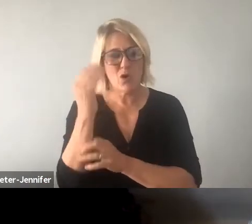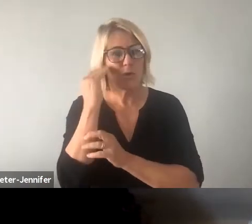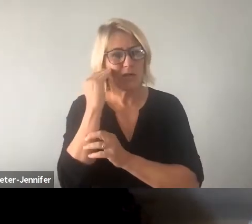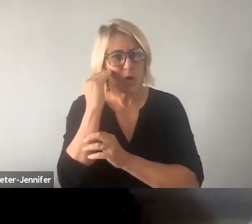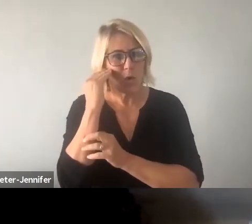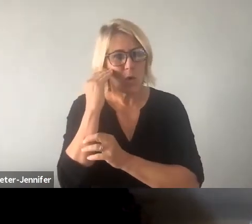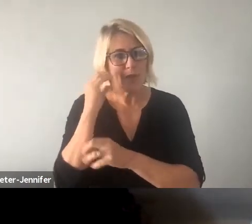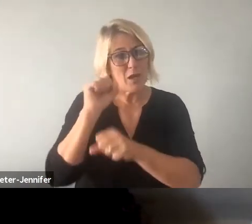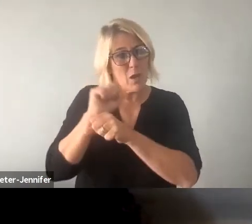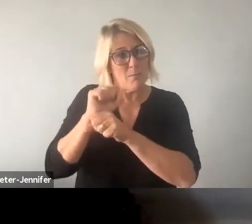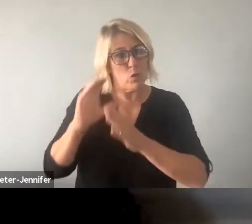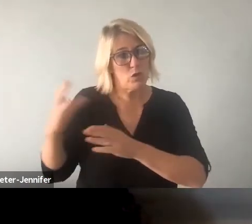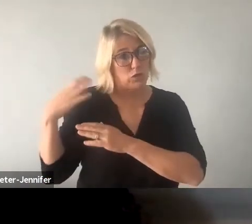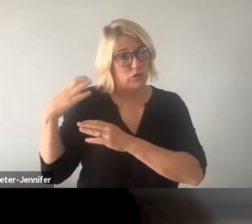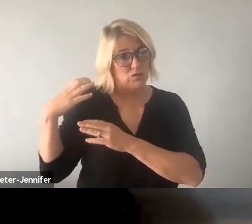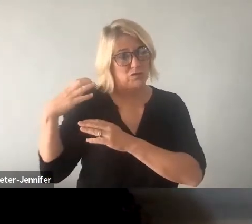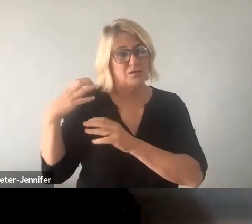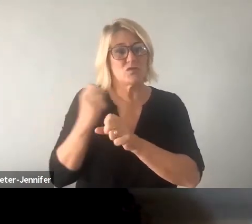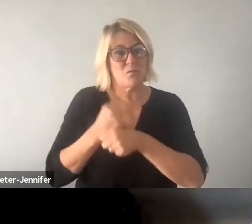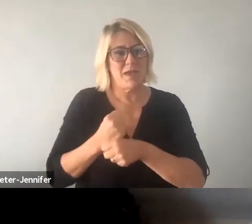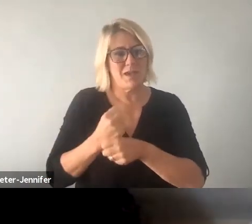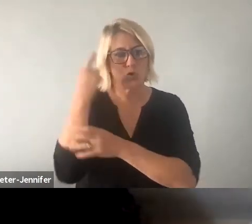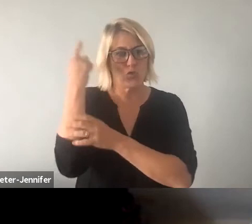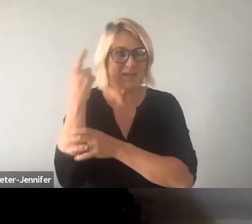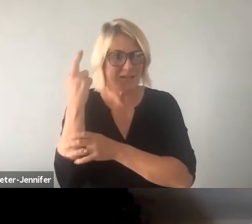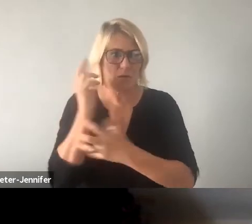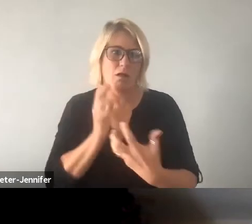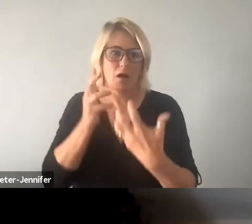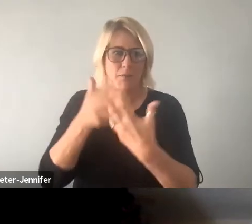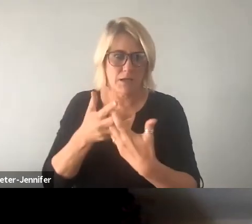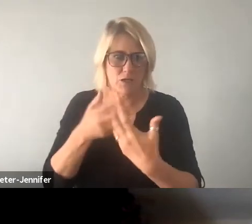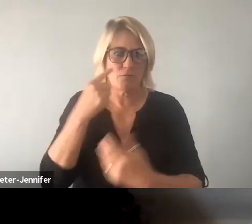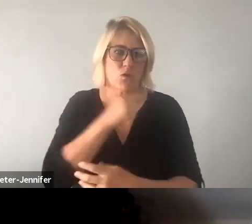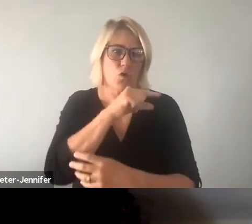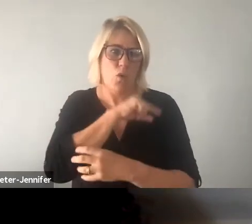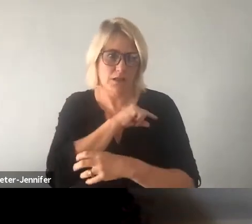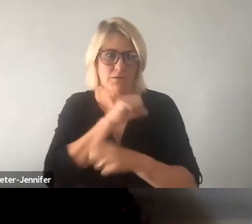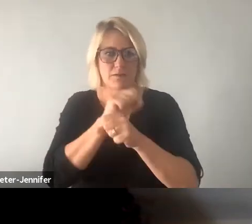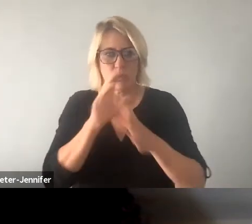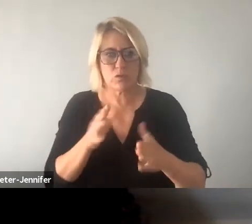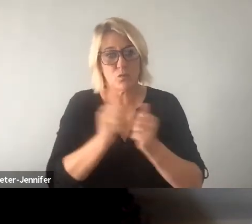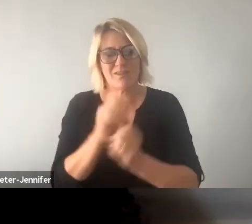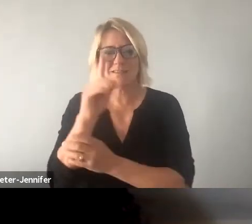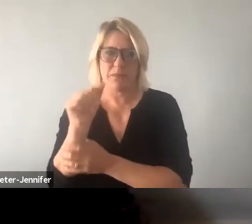Slide five, please. Under the employment provisions of the ADA, we know that employers are required to